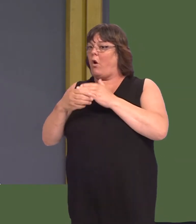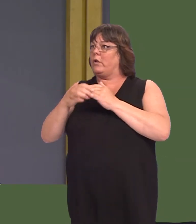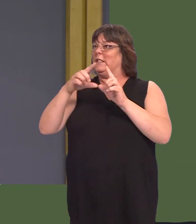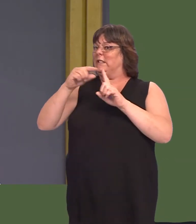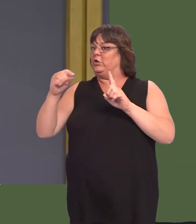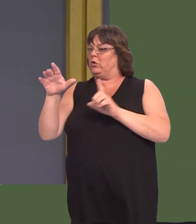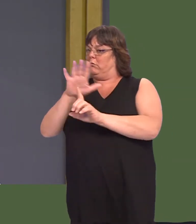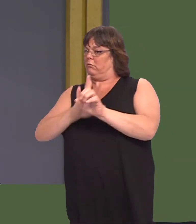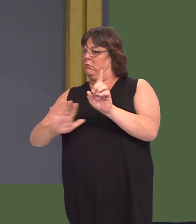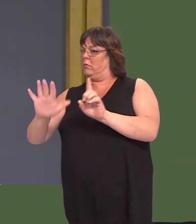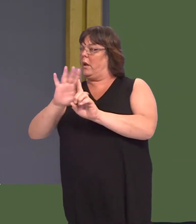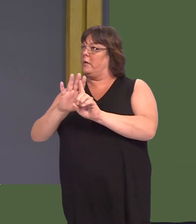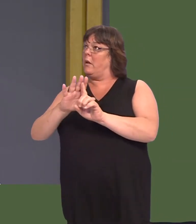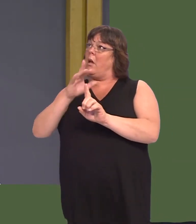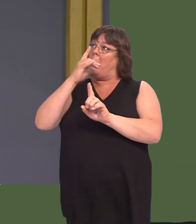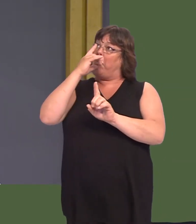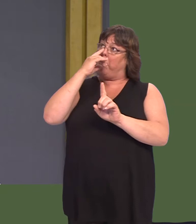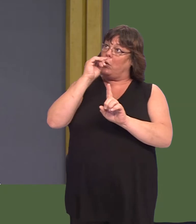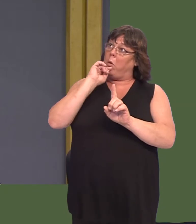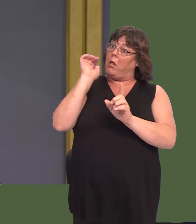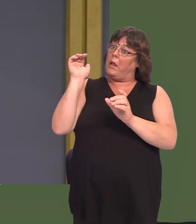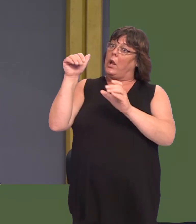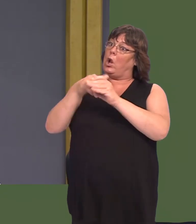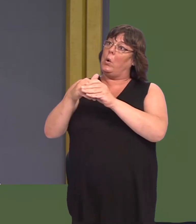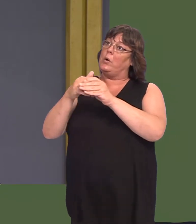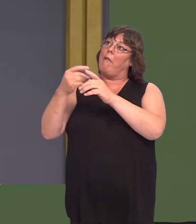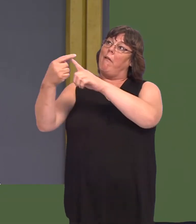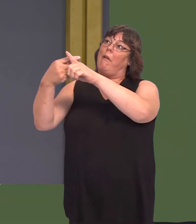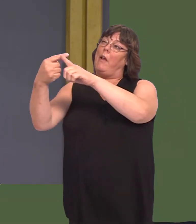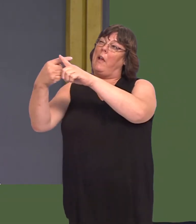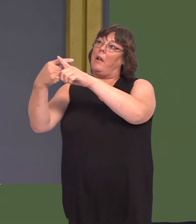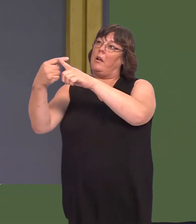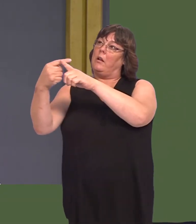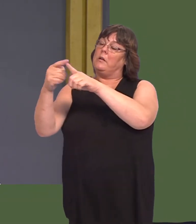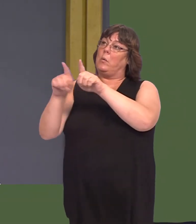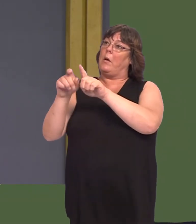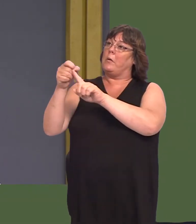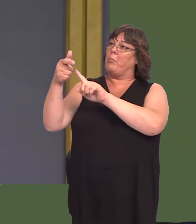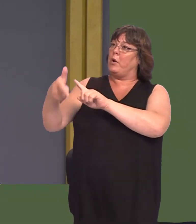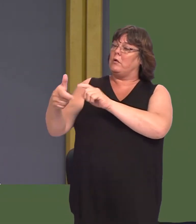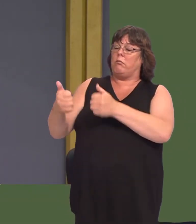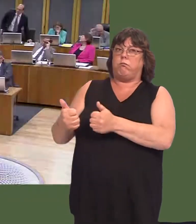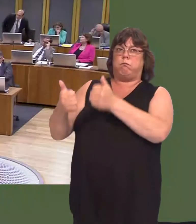to support cross-border research and development, given the increasing importance of the Bristol economy in digital technology?